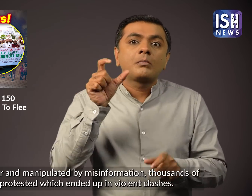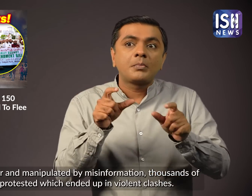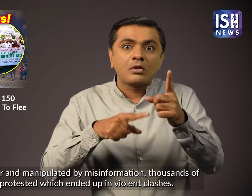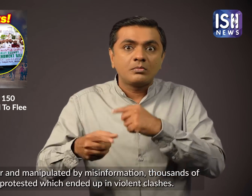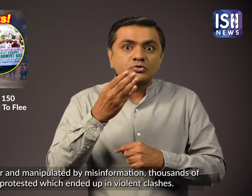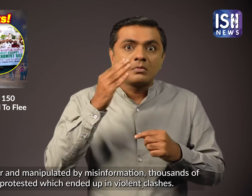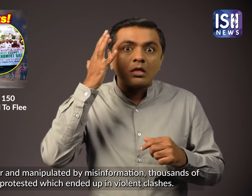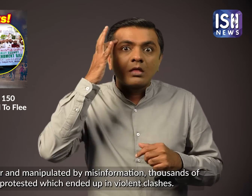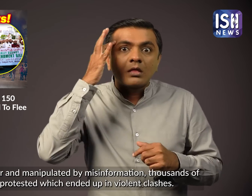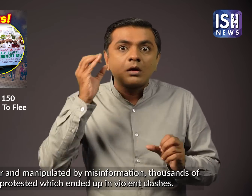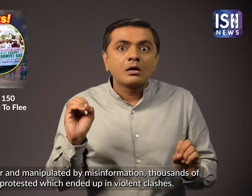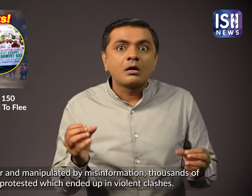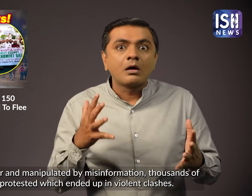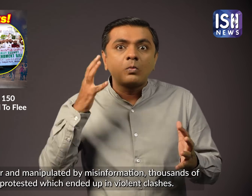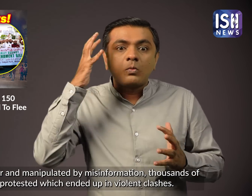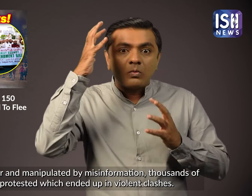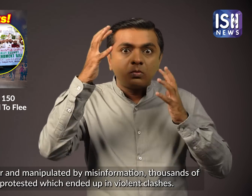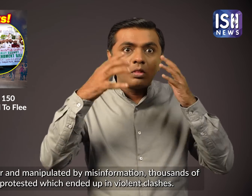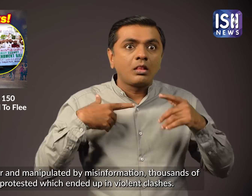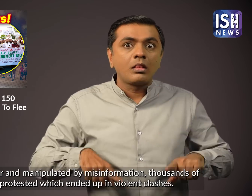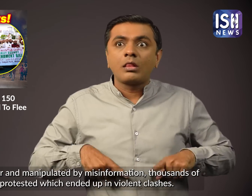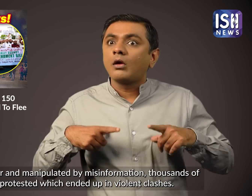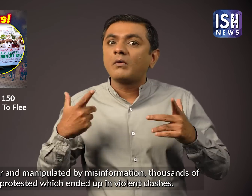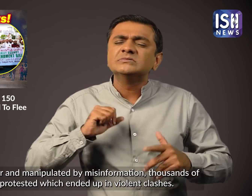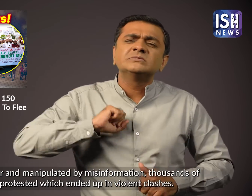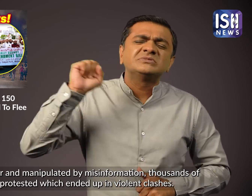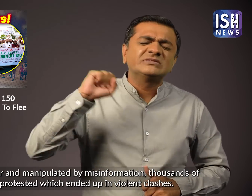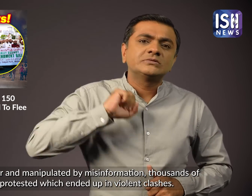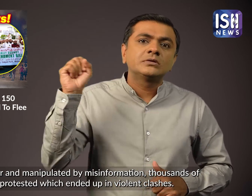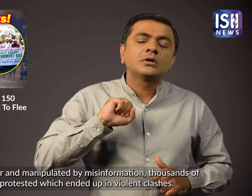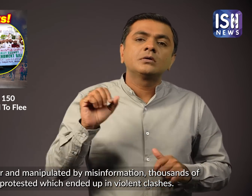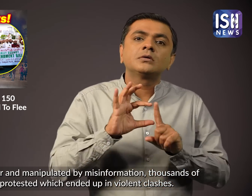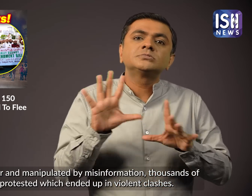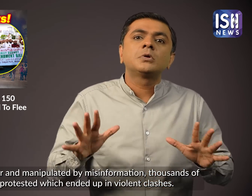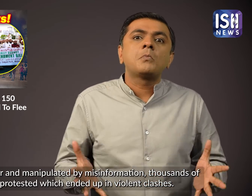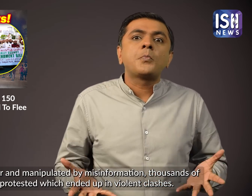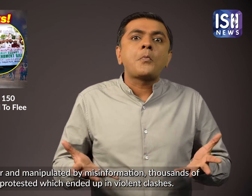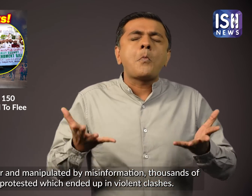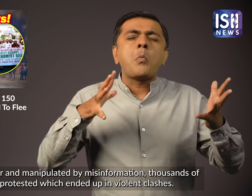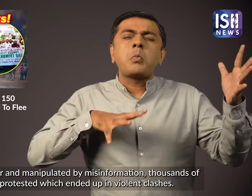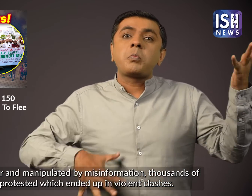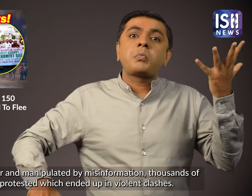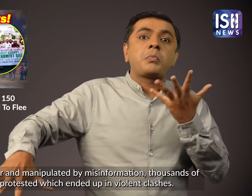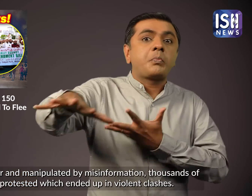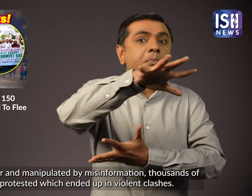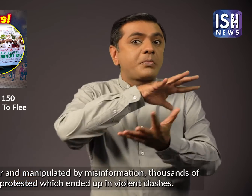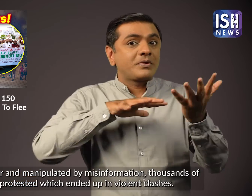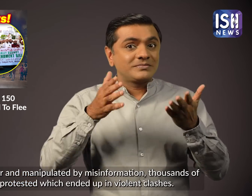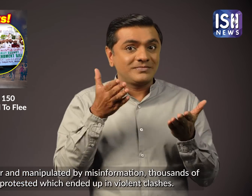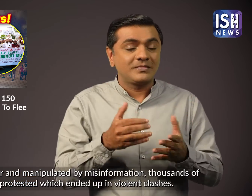Fuelled by fear and manipulated by misinformation, thousands of people protested which ended up in violent clashes.